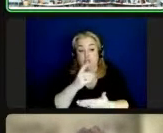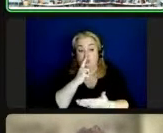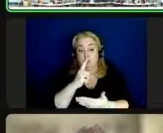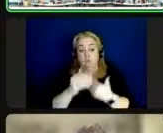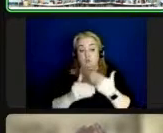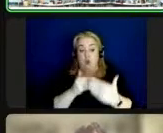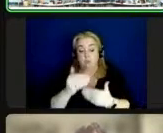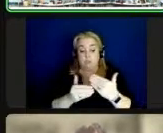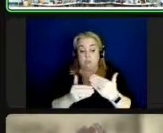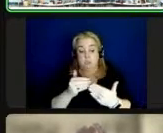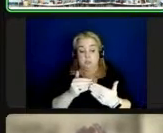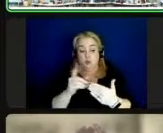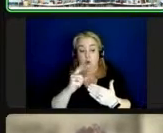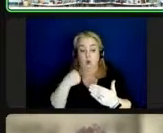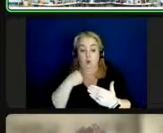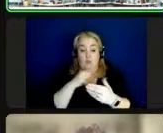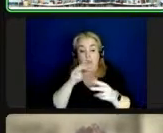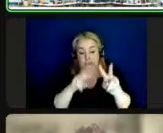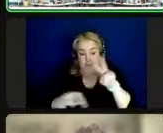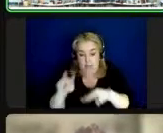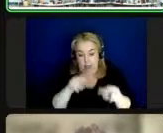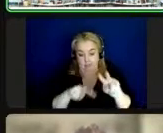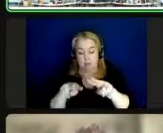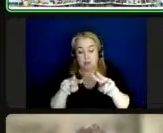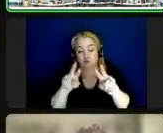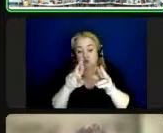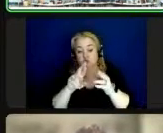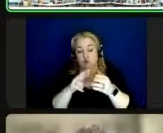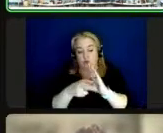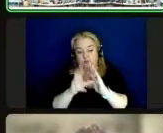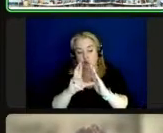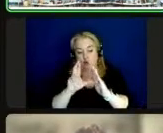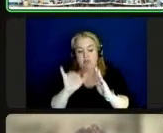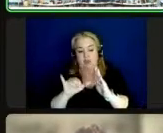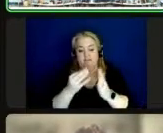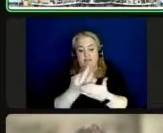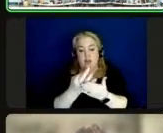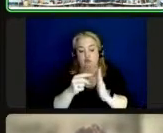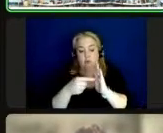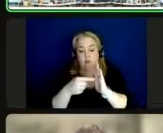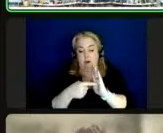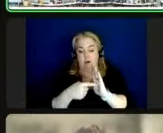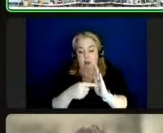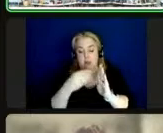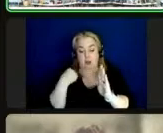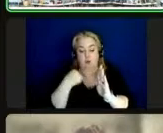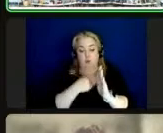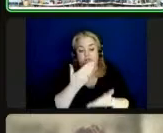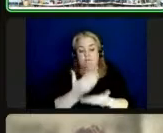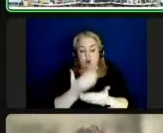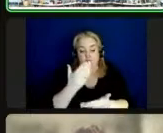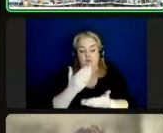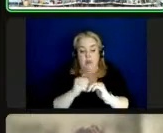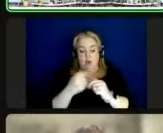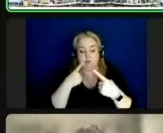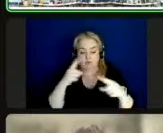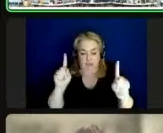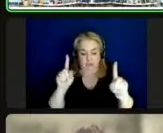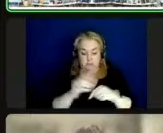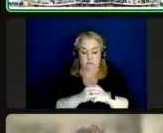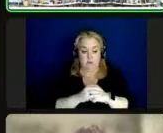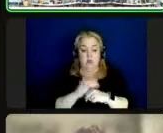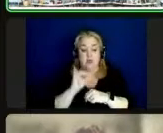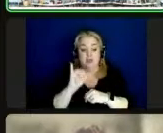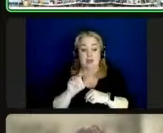MORE INTO THE WEEDS FOR